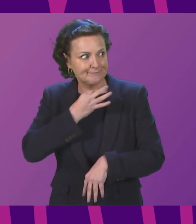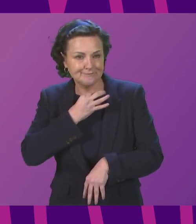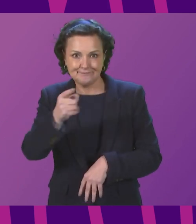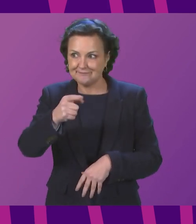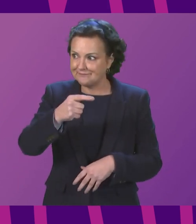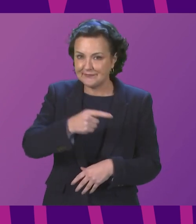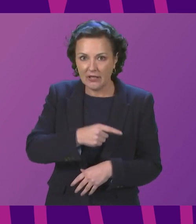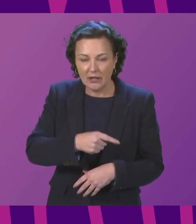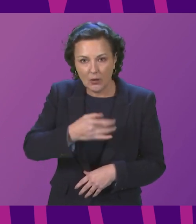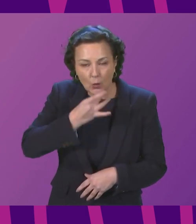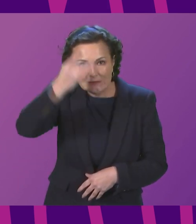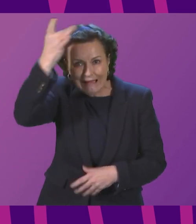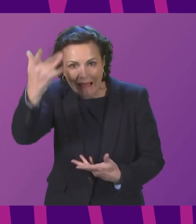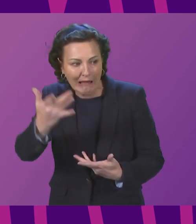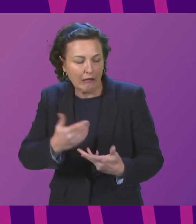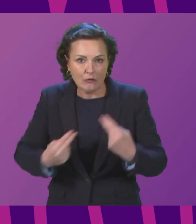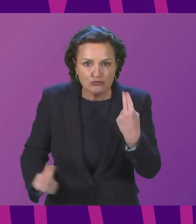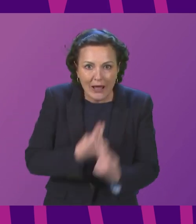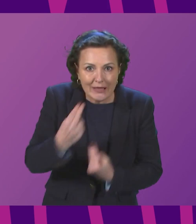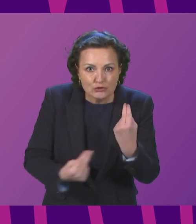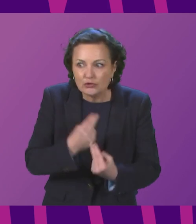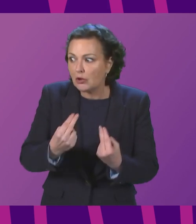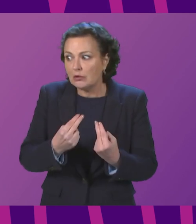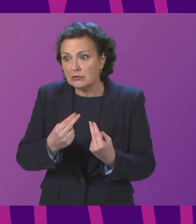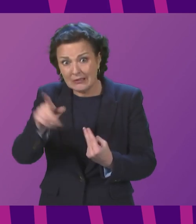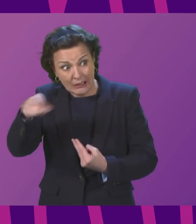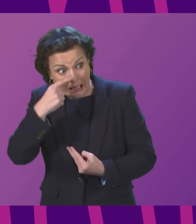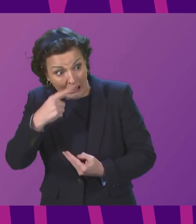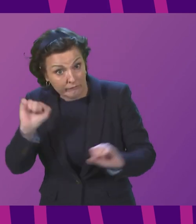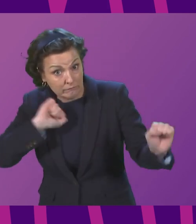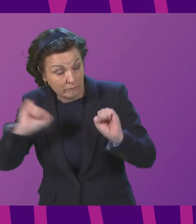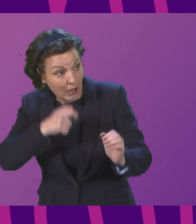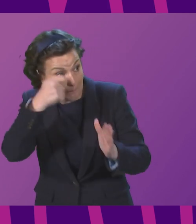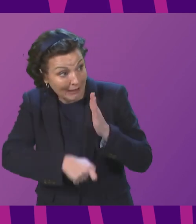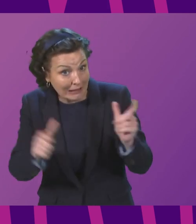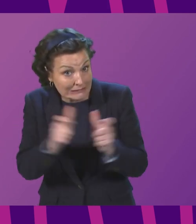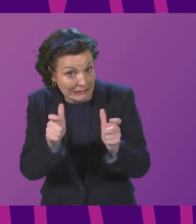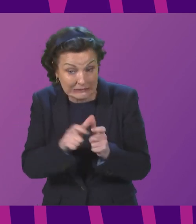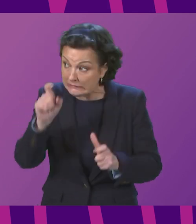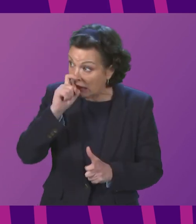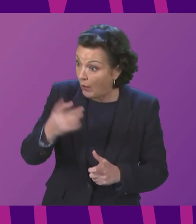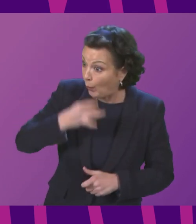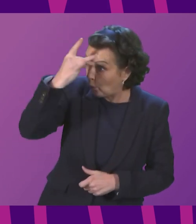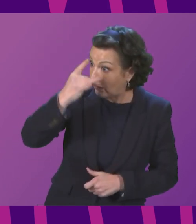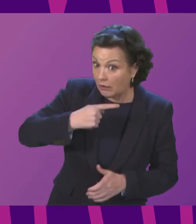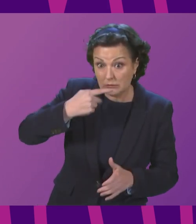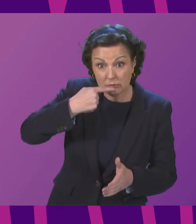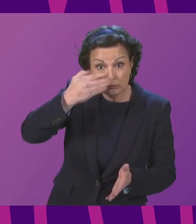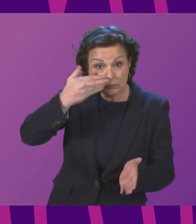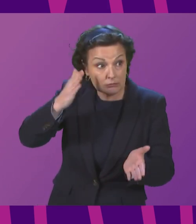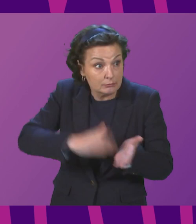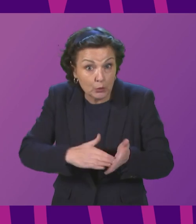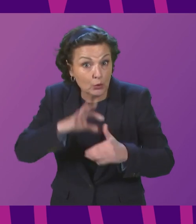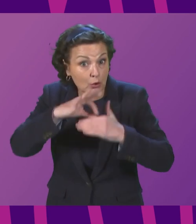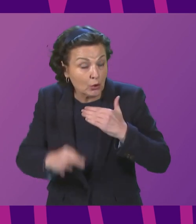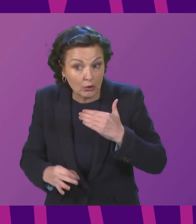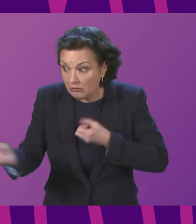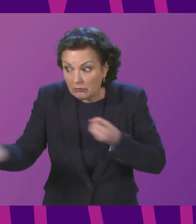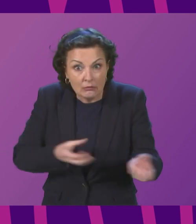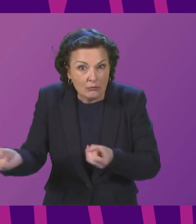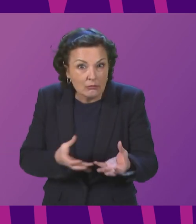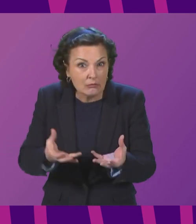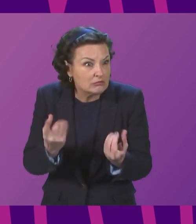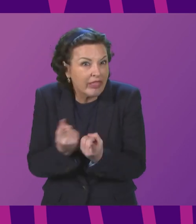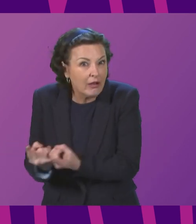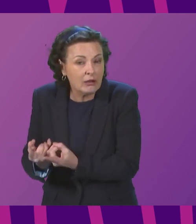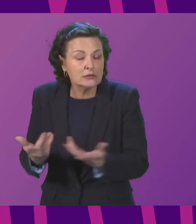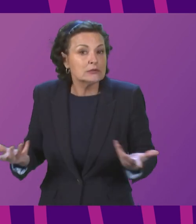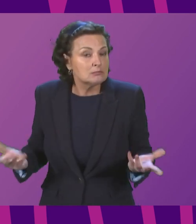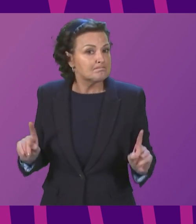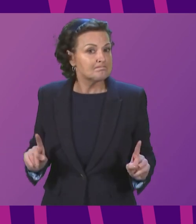and book tickets? Can venues order stock and plan shifts?